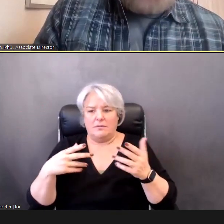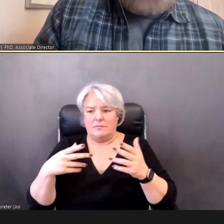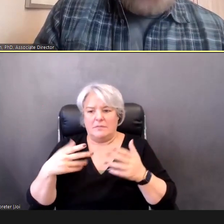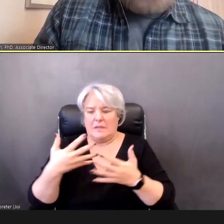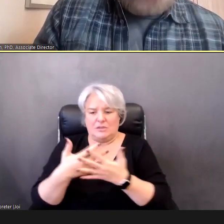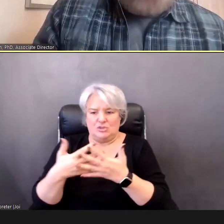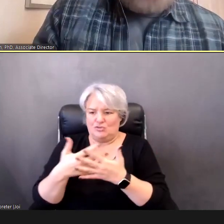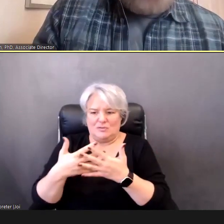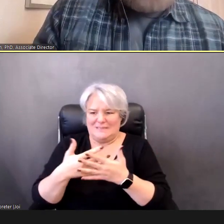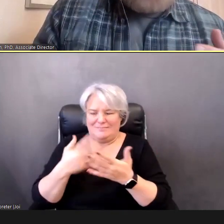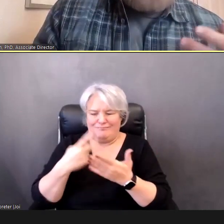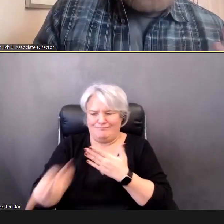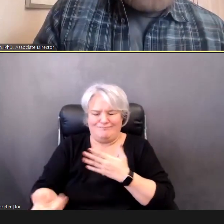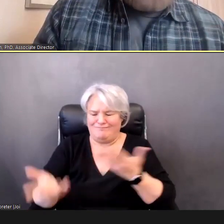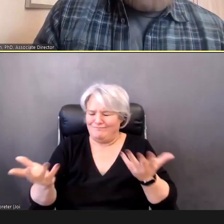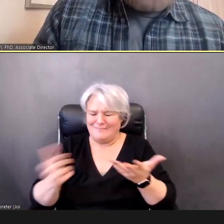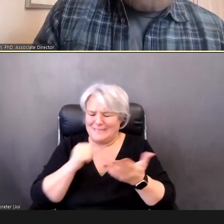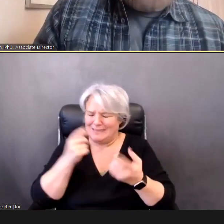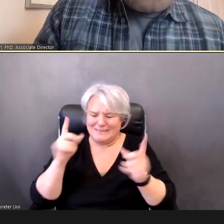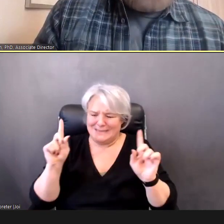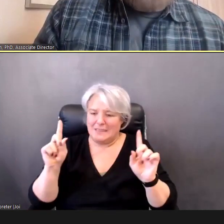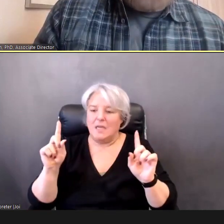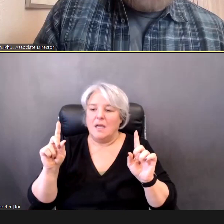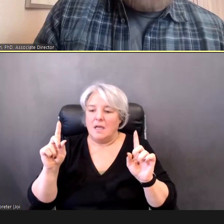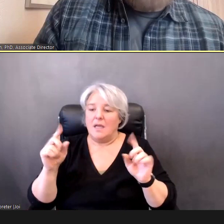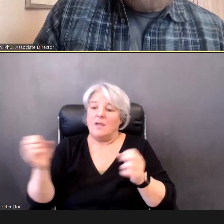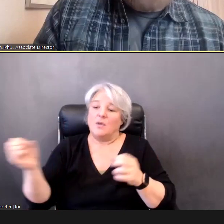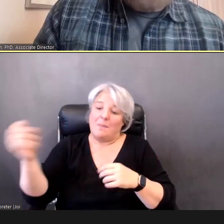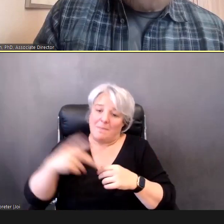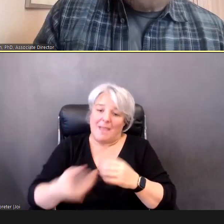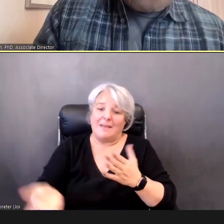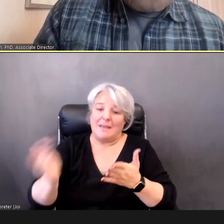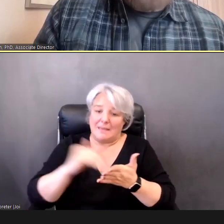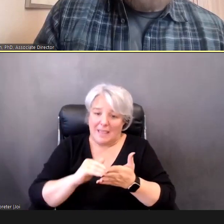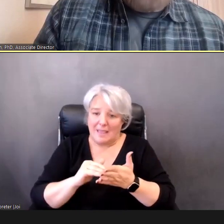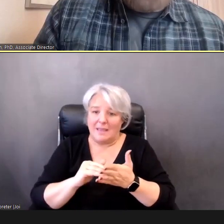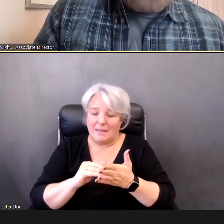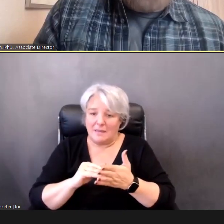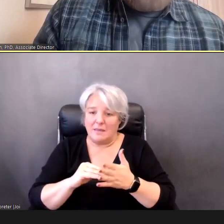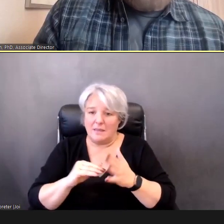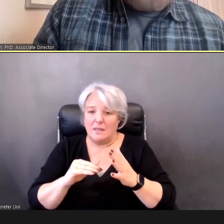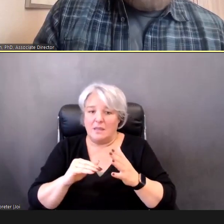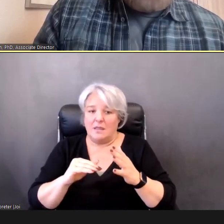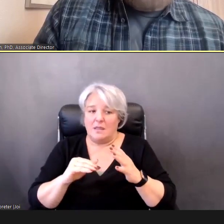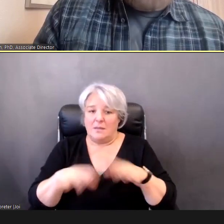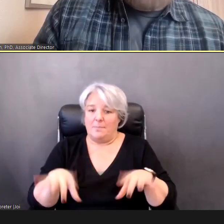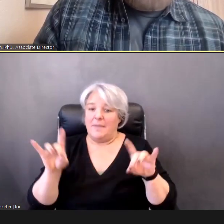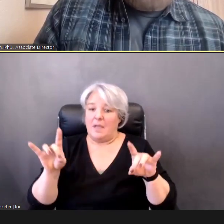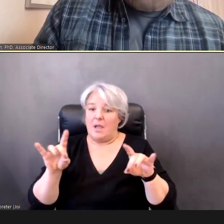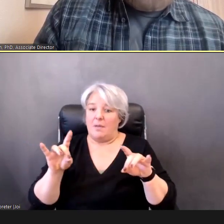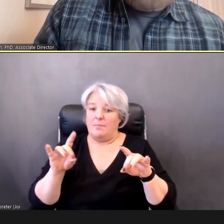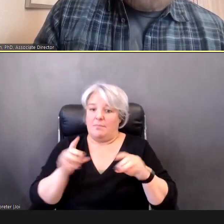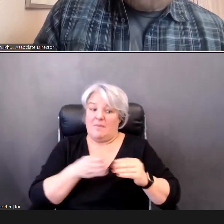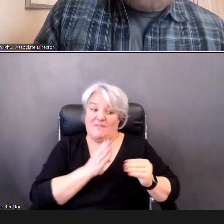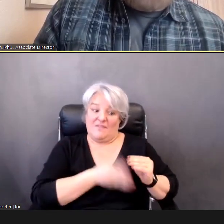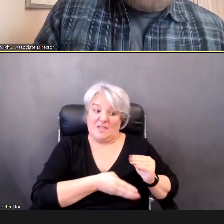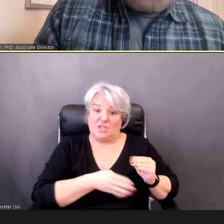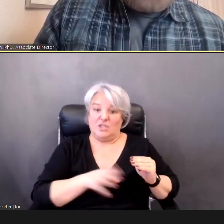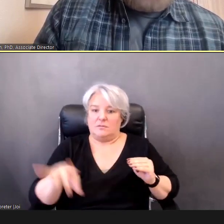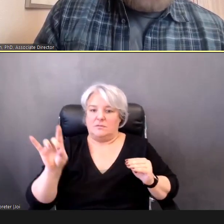time you have to come back at another time picking up where you left off but